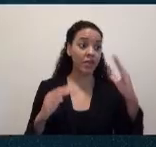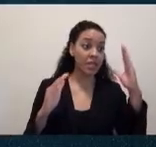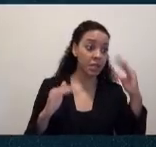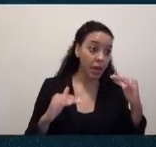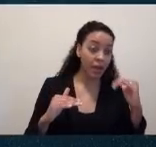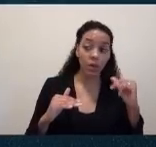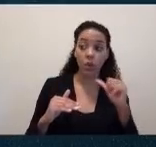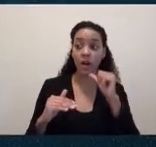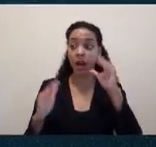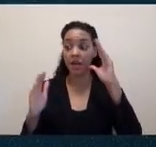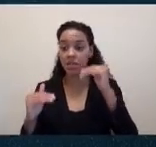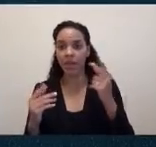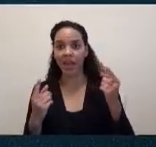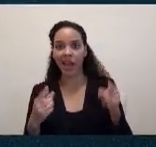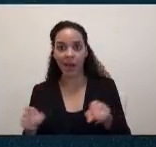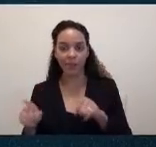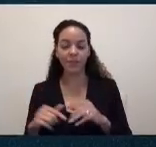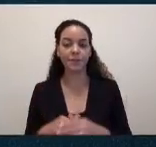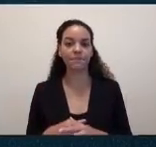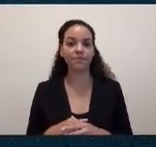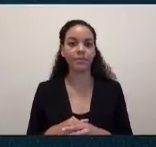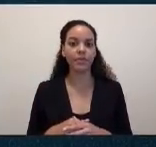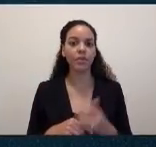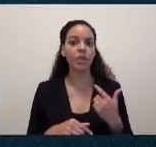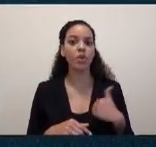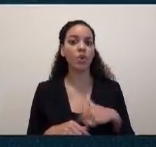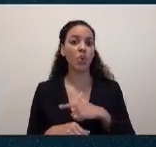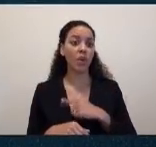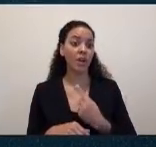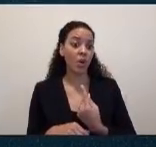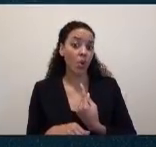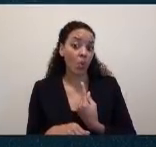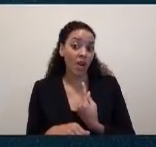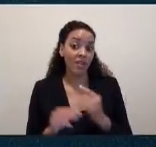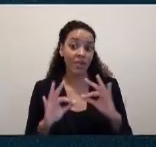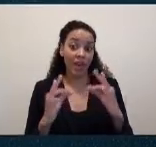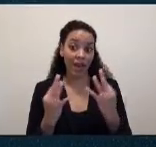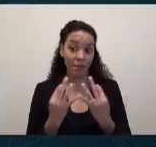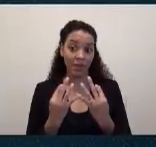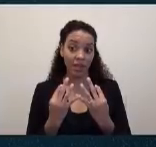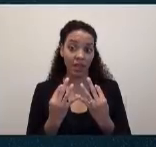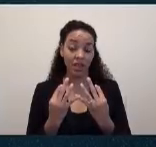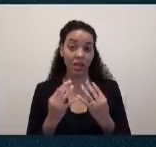So we are just one family, but my employees and all workers